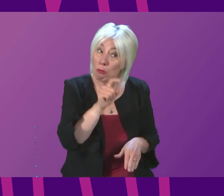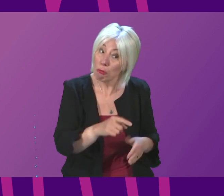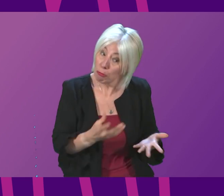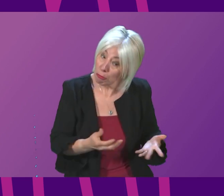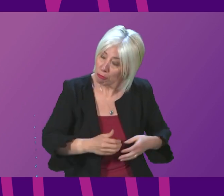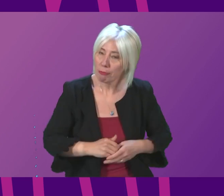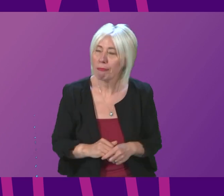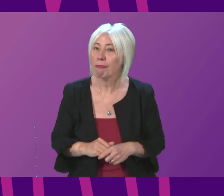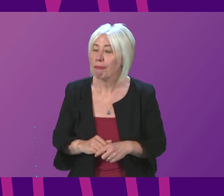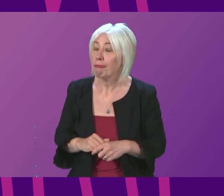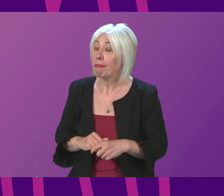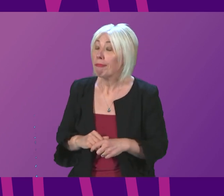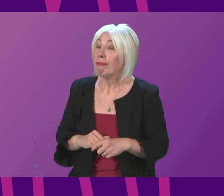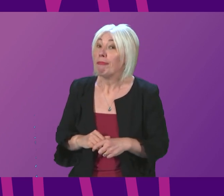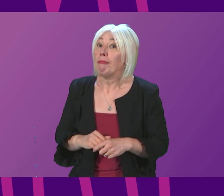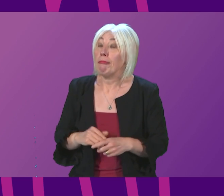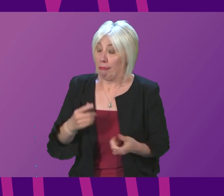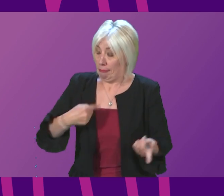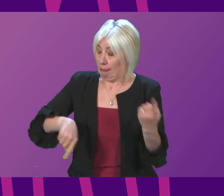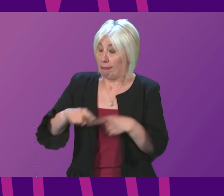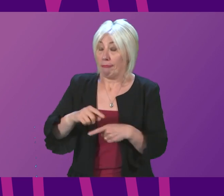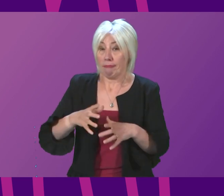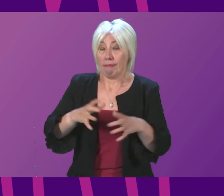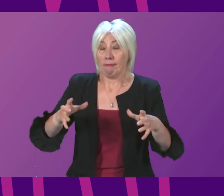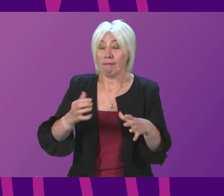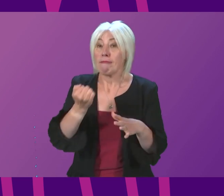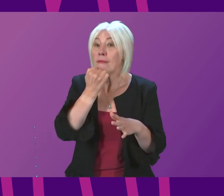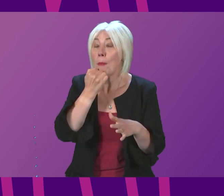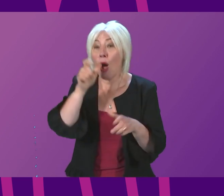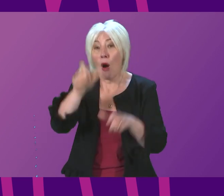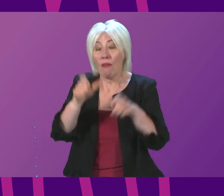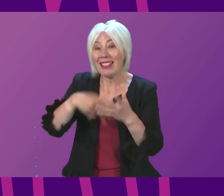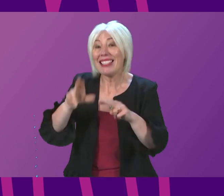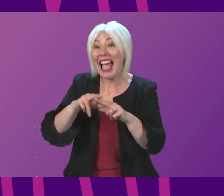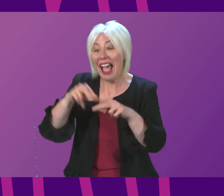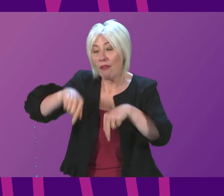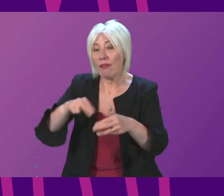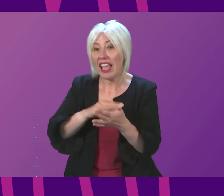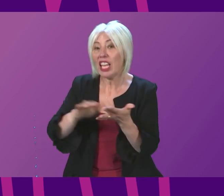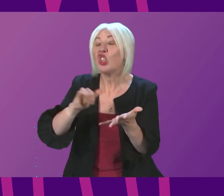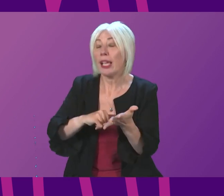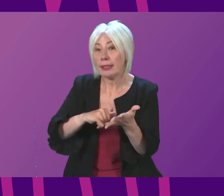Secondly, we have a record number of workers in our NHS—even taking account of vacancies;